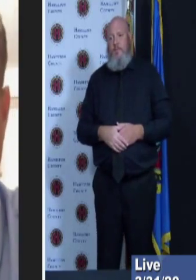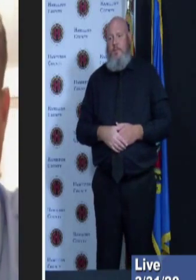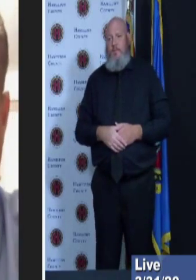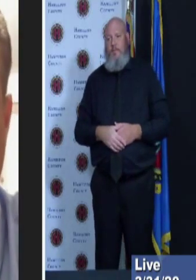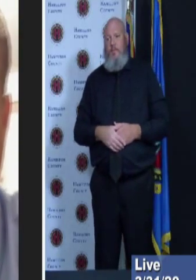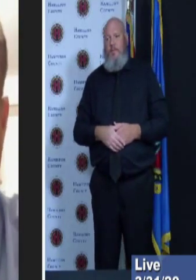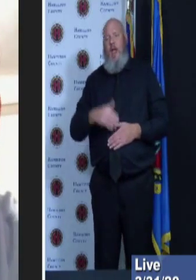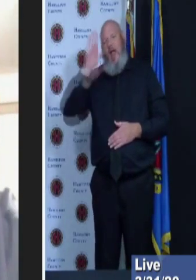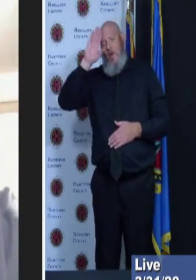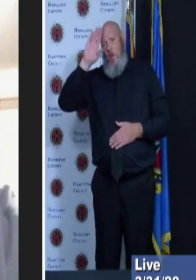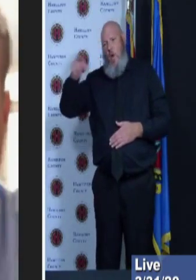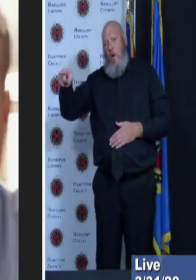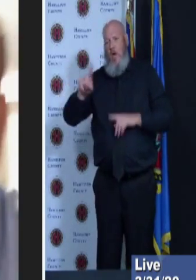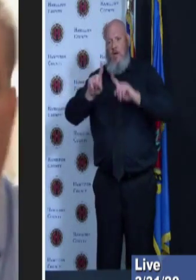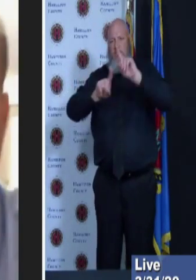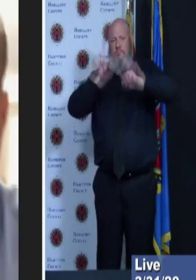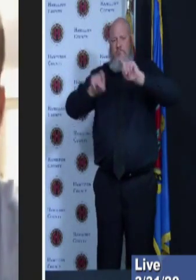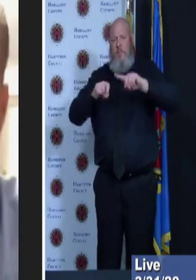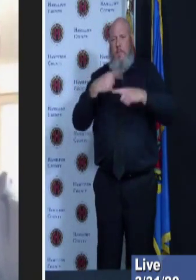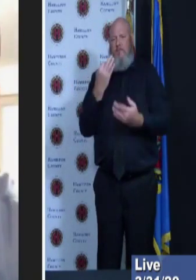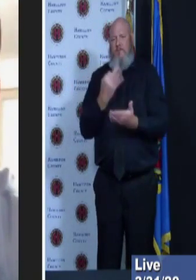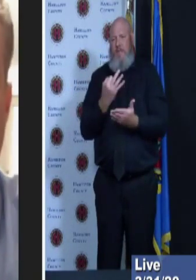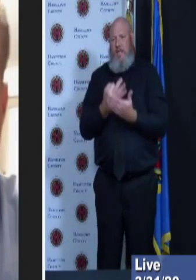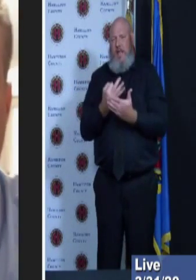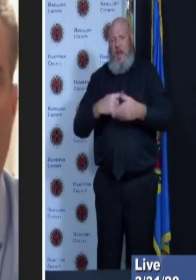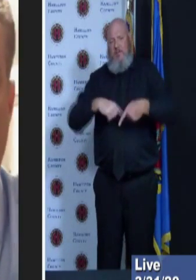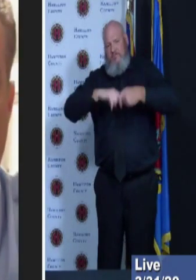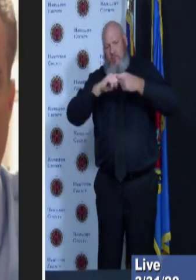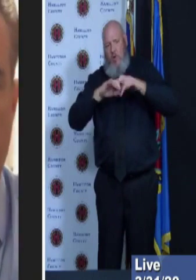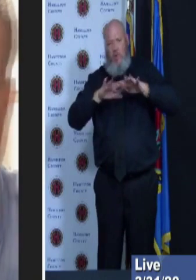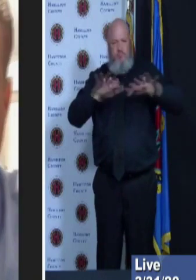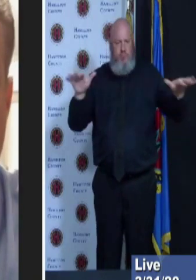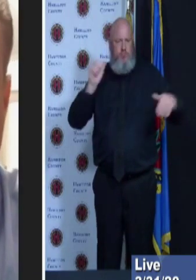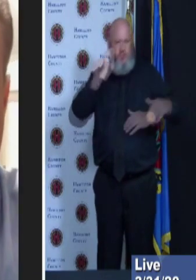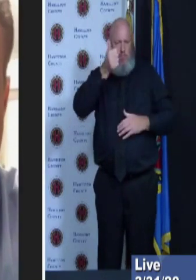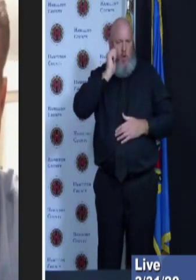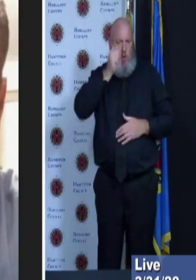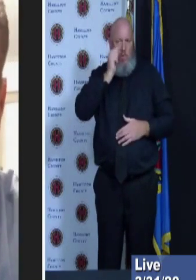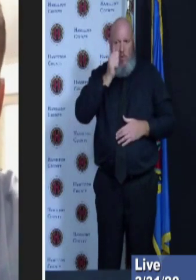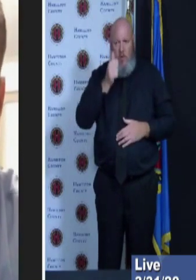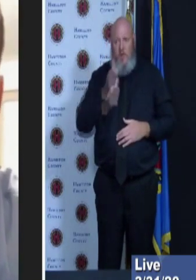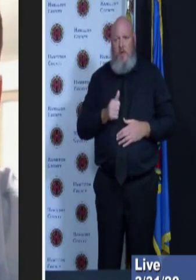potential furloughs and so forth but I think with yesterday's announcement by